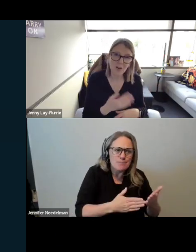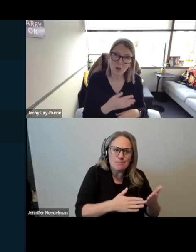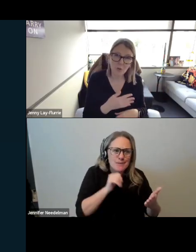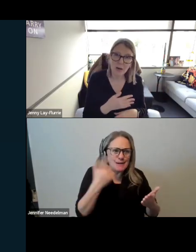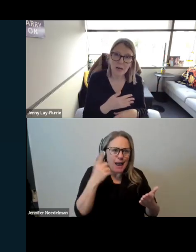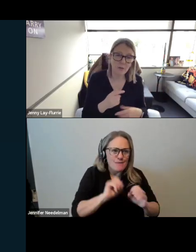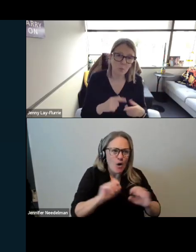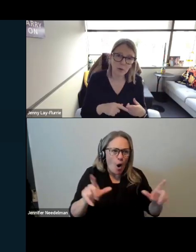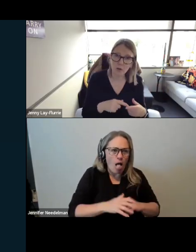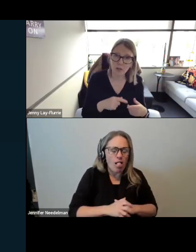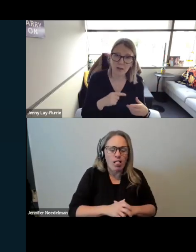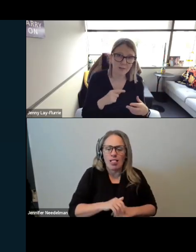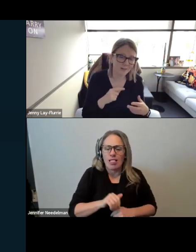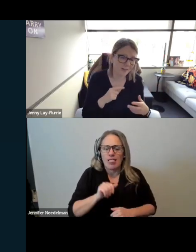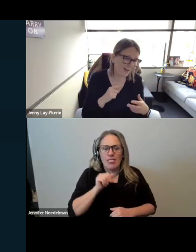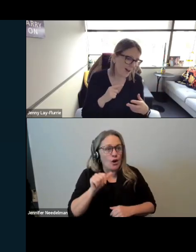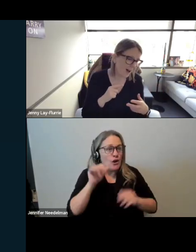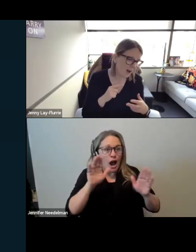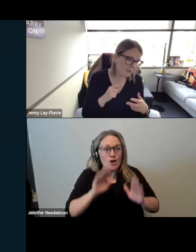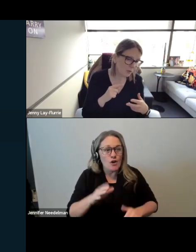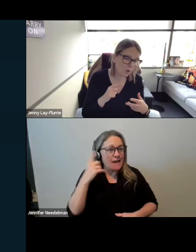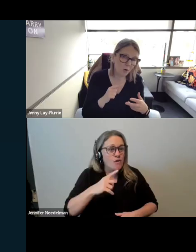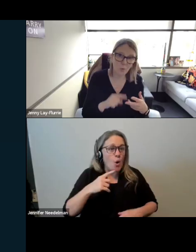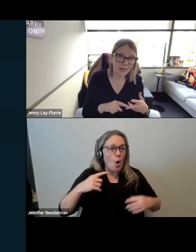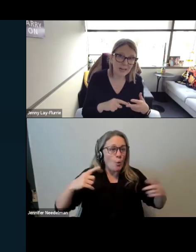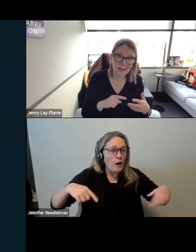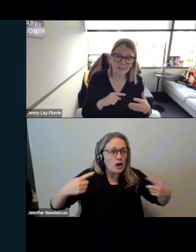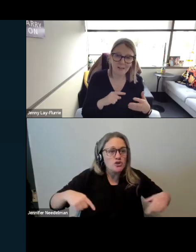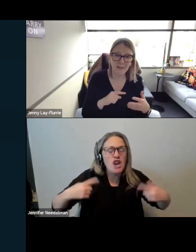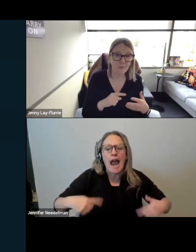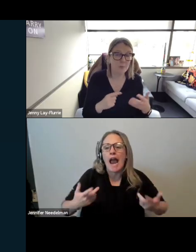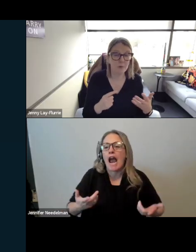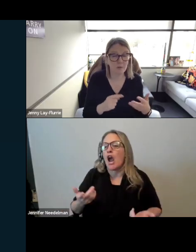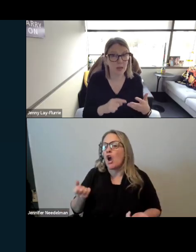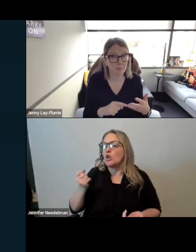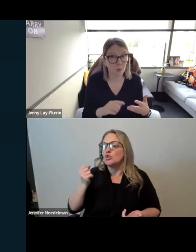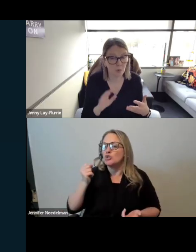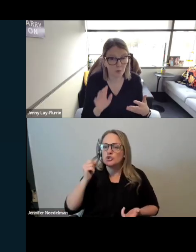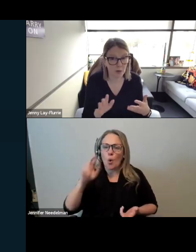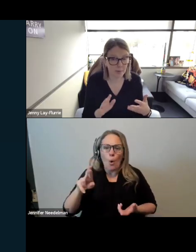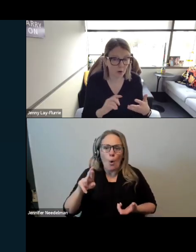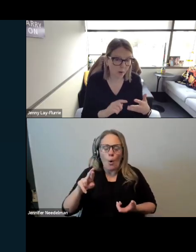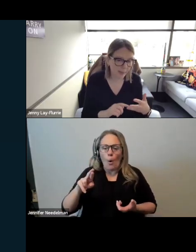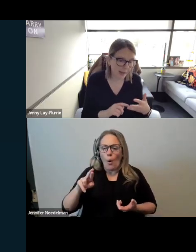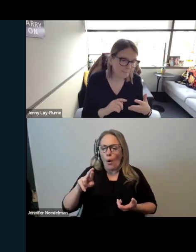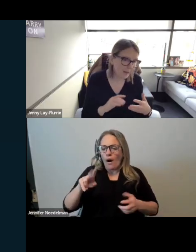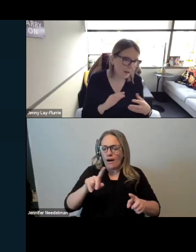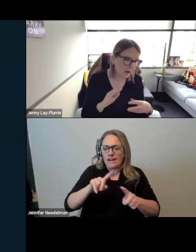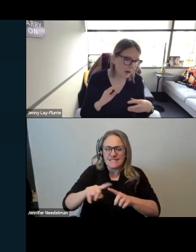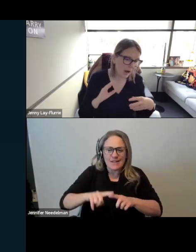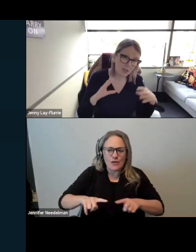but they're not great for wheelchairs, for wheelie cases with skateboards. Although, you may not want that.